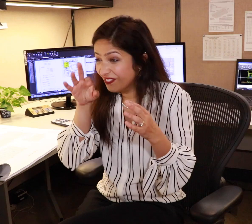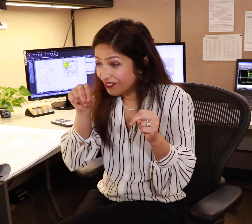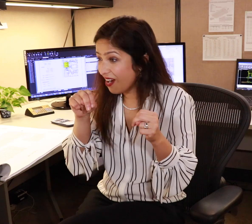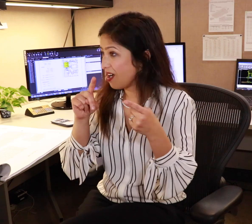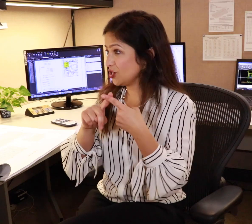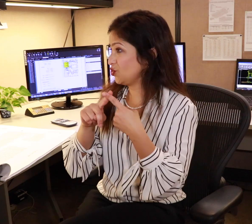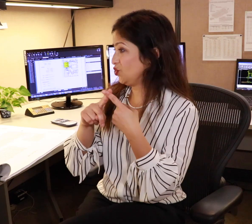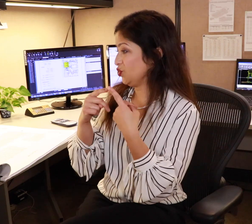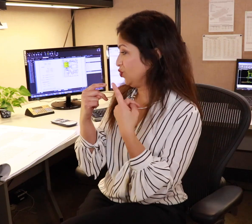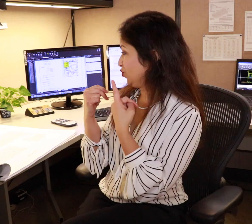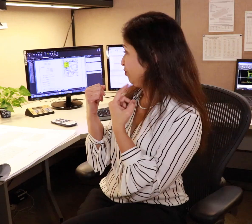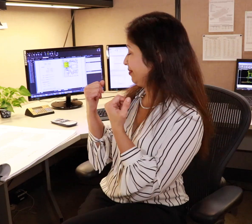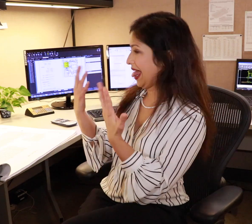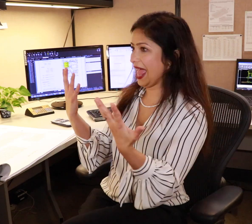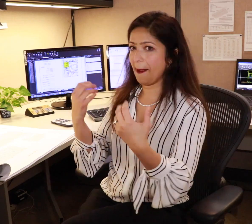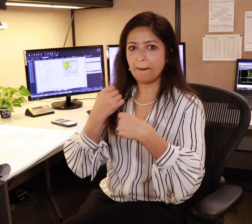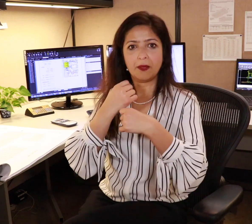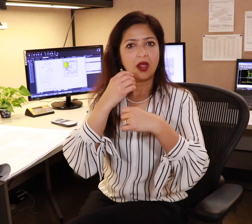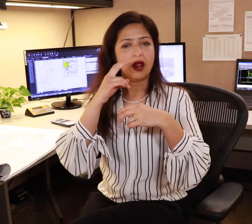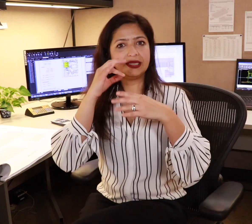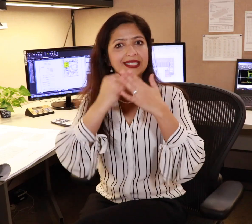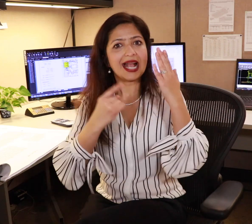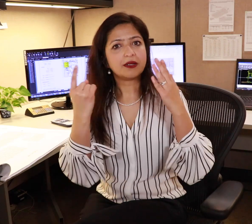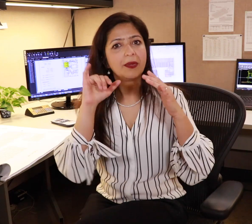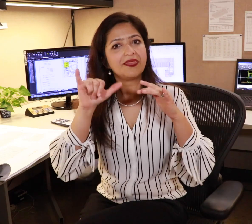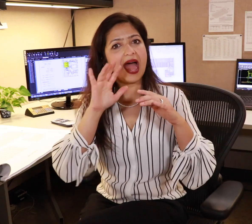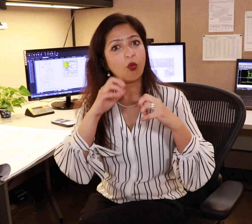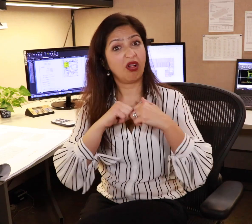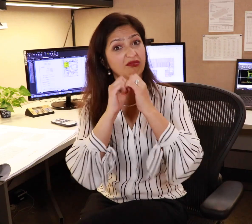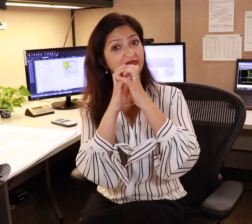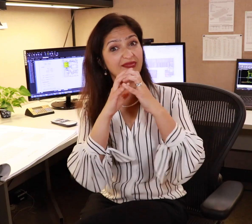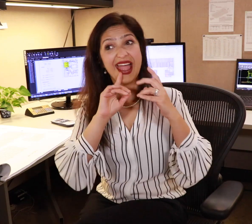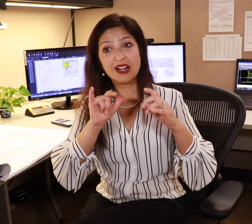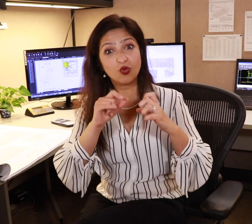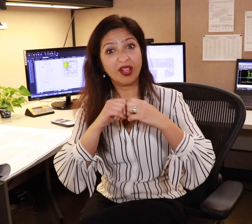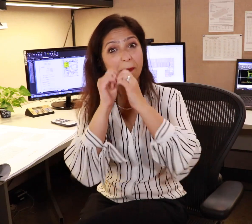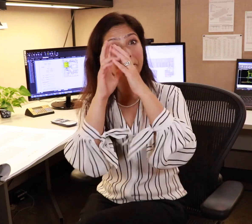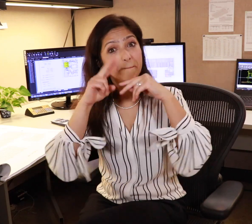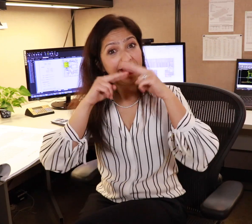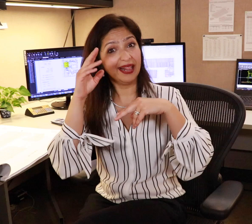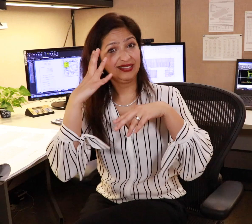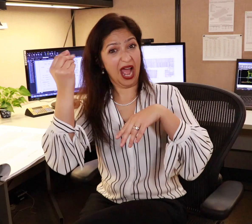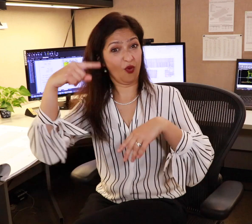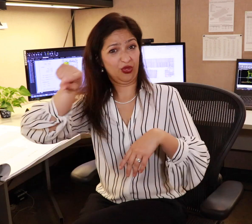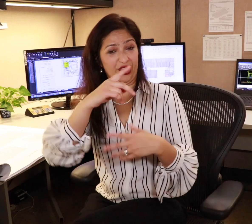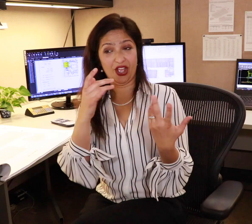It’s fun to design something that will actually be built somewhere out there